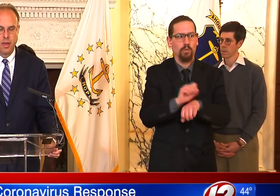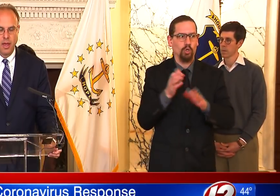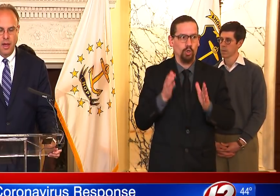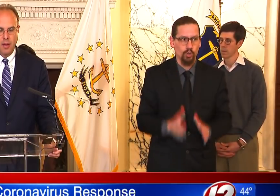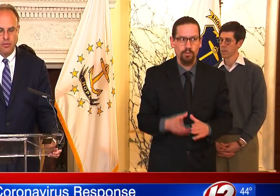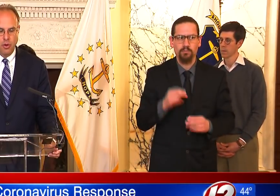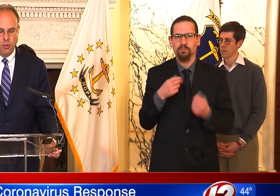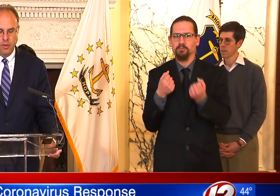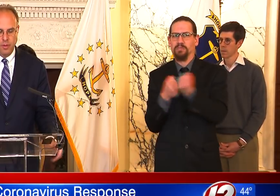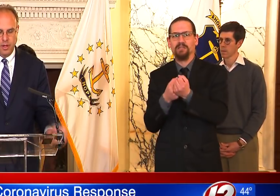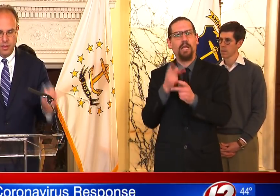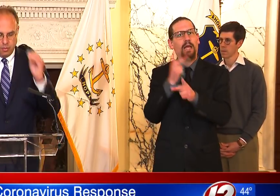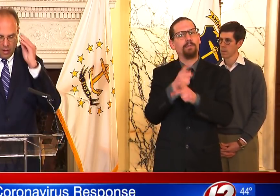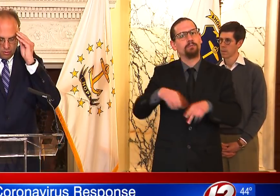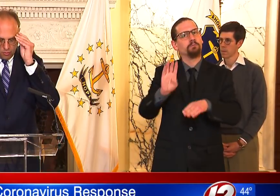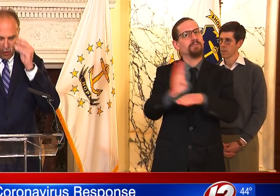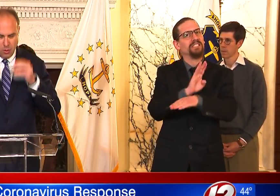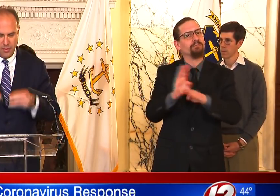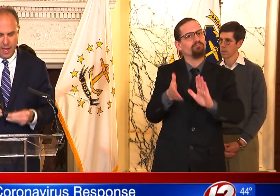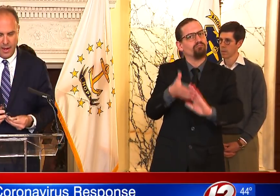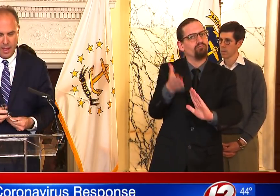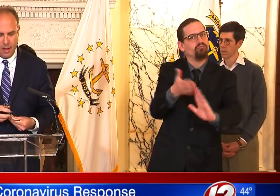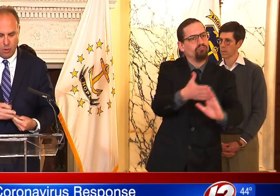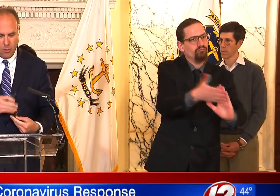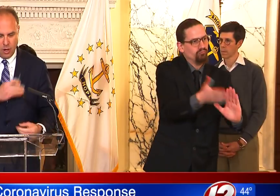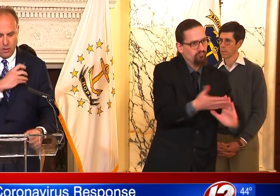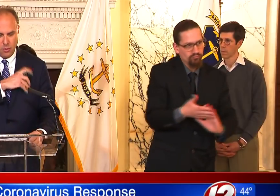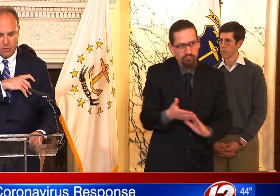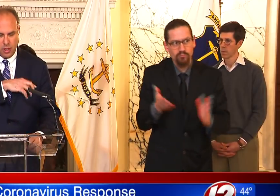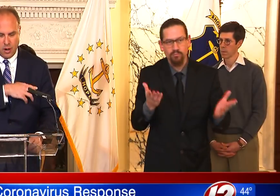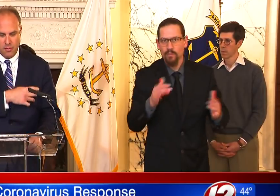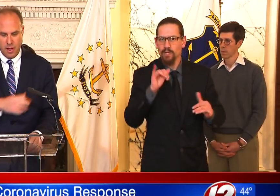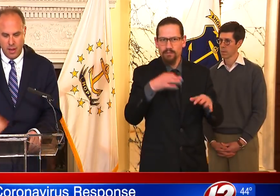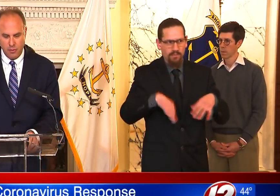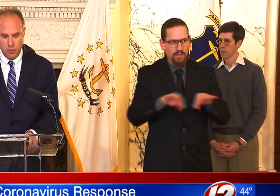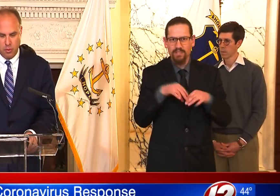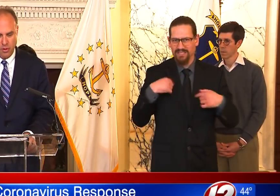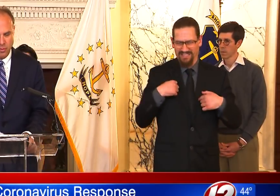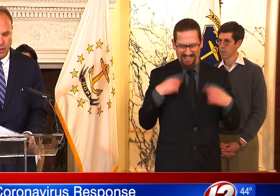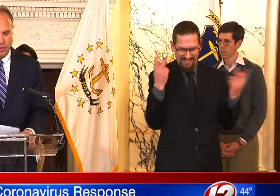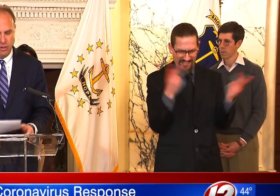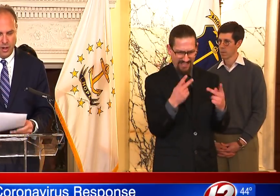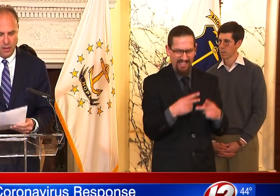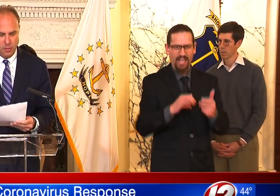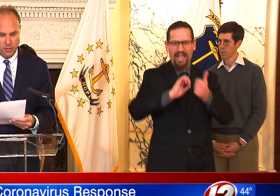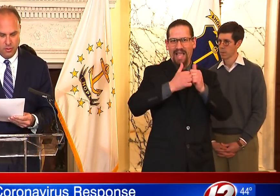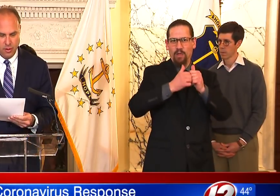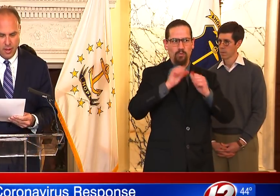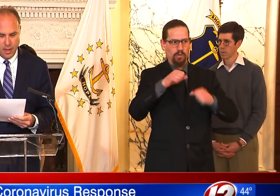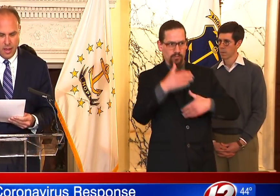SMART, RESPONSIBLE, THAT PROTECT WORKERS AND CUSTOMERS, BUT ALSO ARE AS PRO-COMMERCE AS POSSIBLE. WE HAVE BEEN IN THE PROCESS OF